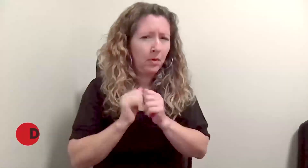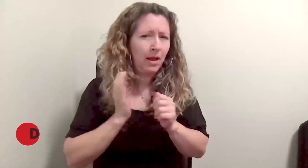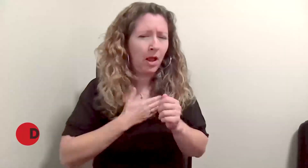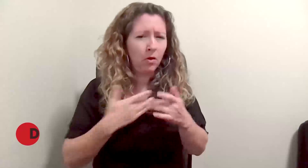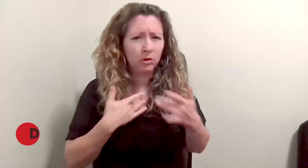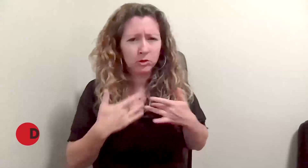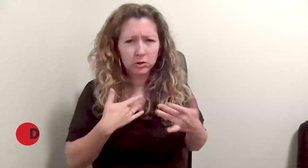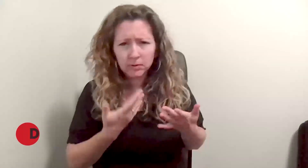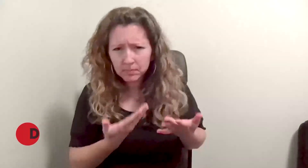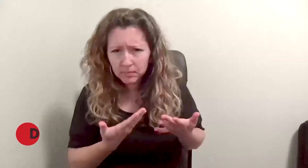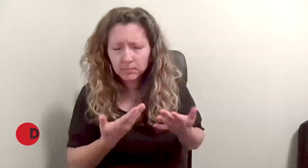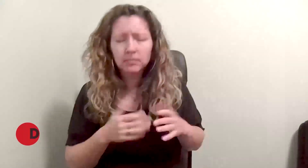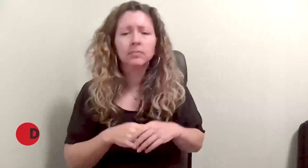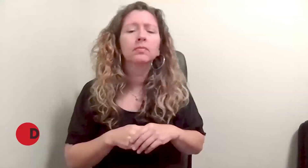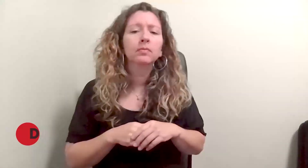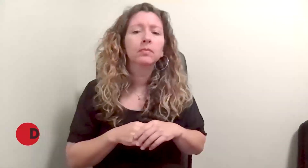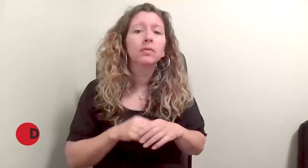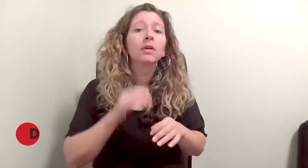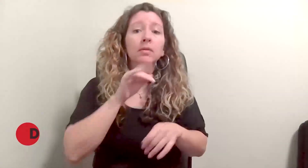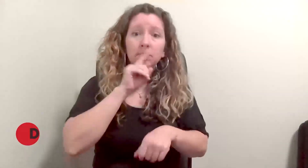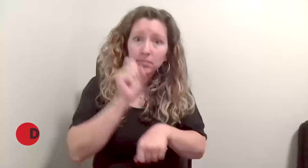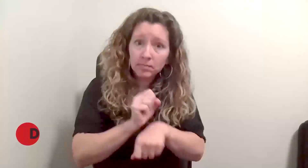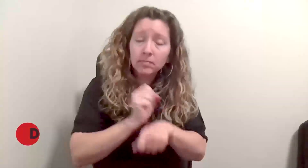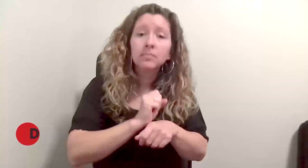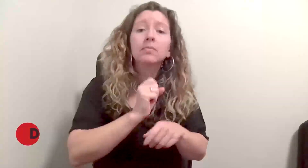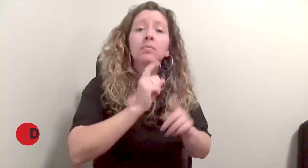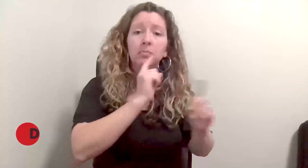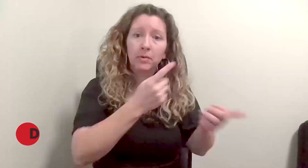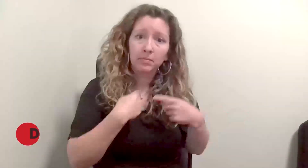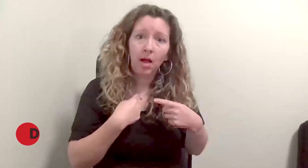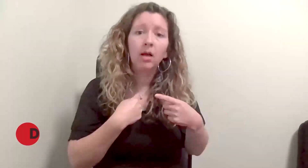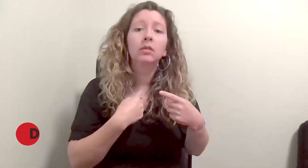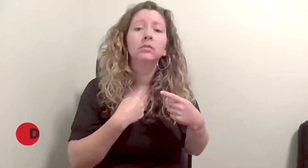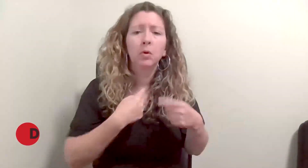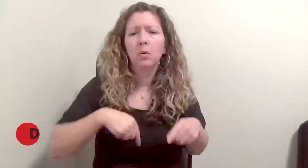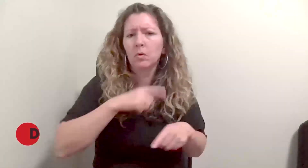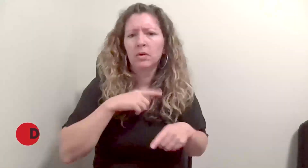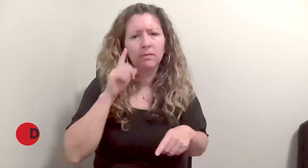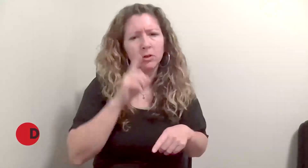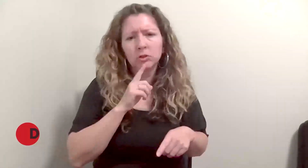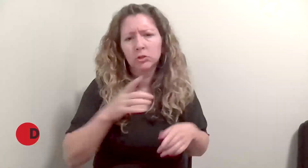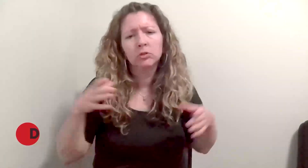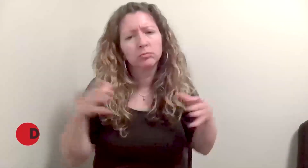expressing our concerns. If they actually respond, OAD will definitely get together to deliberate whether